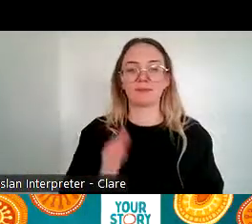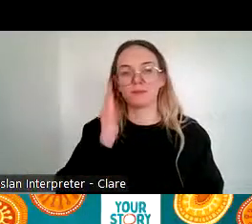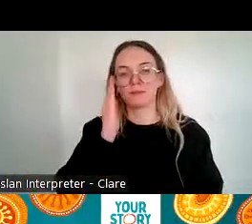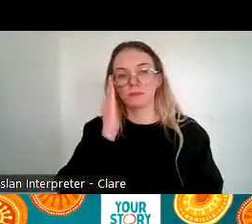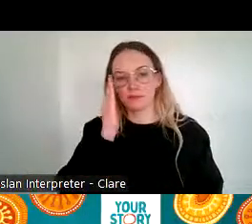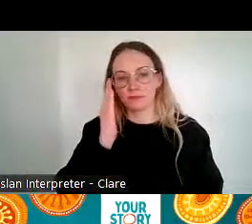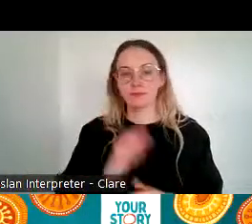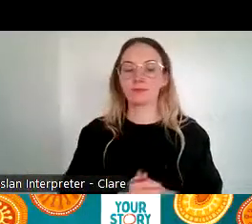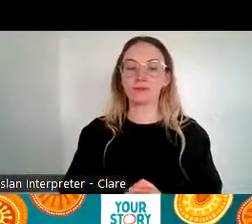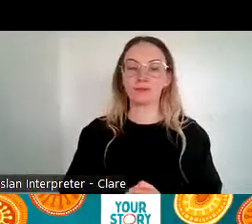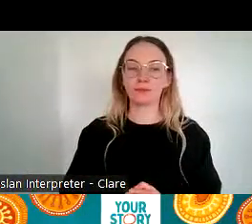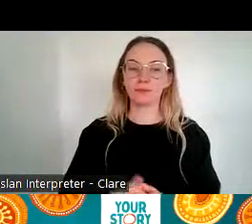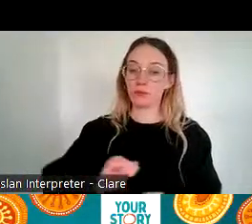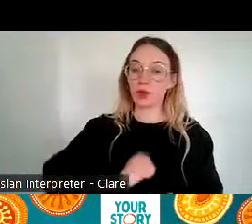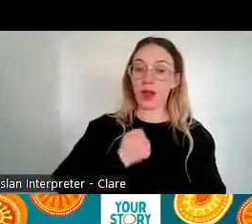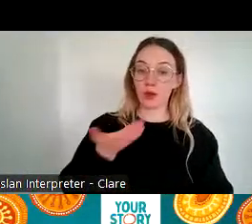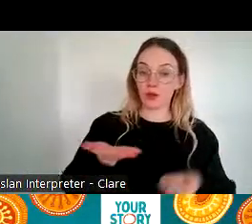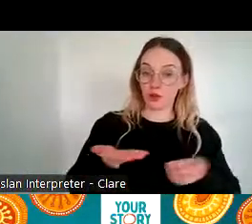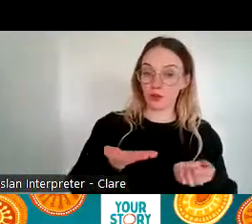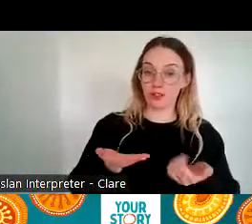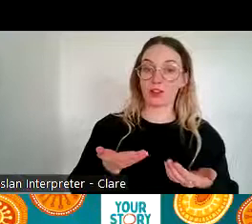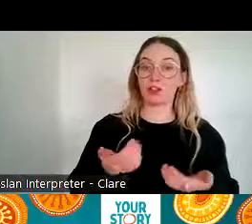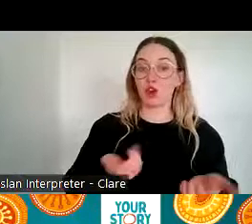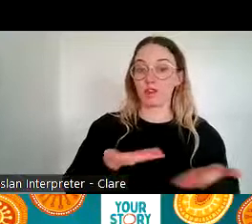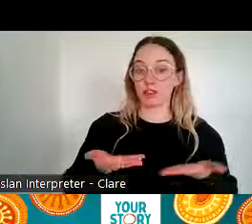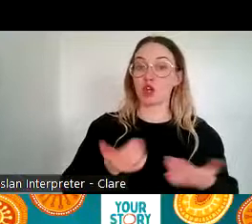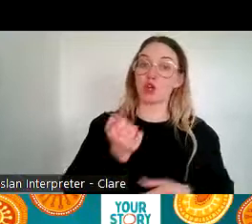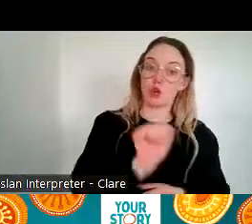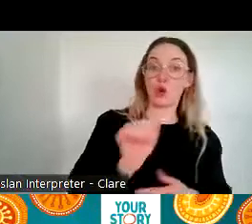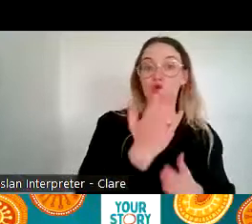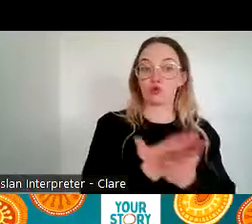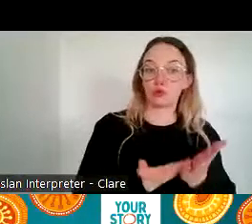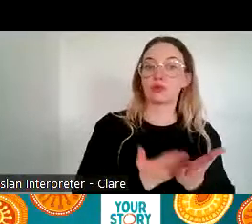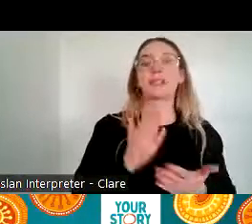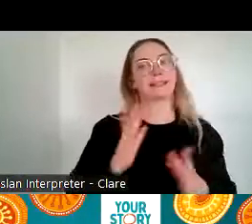Our service, Your Story, provides free confidential and independent legal advice